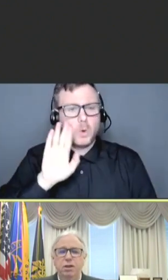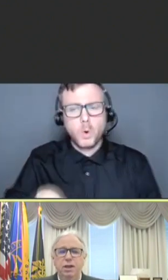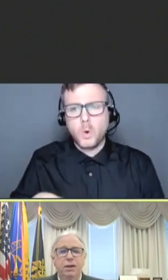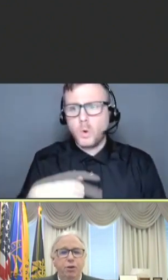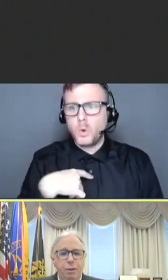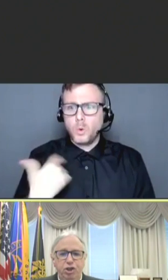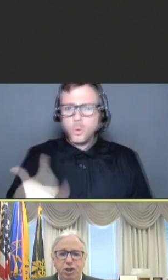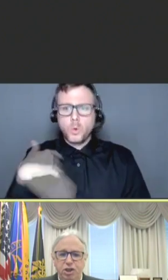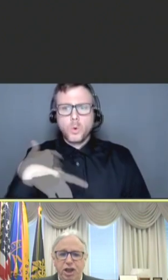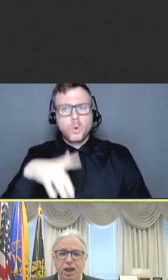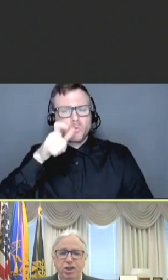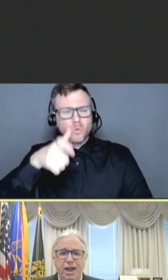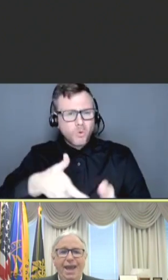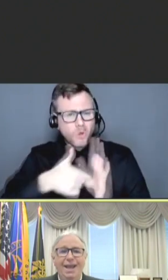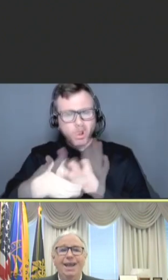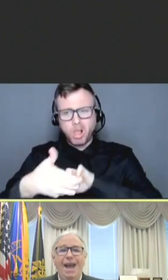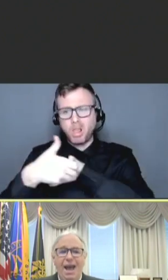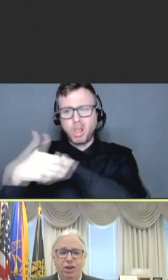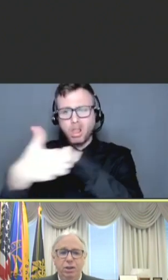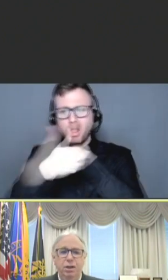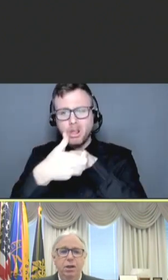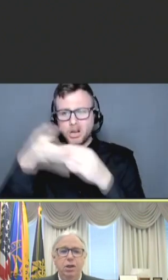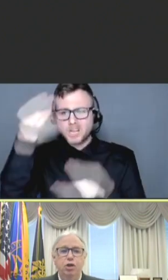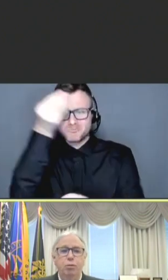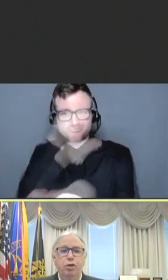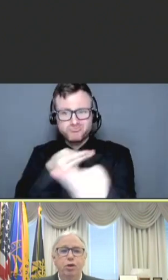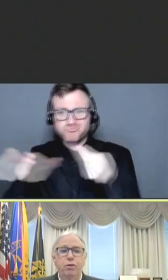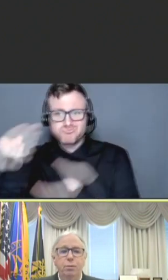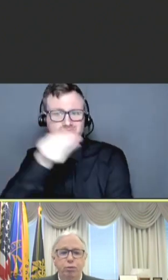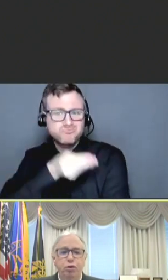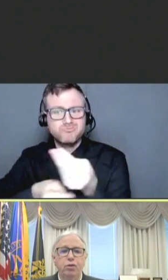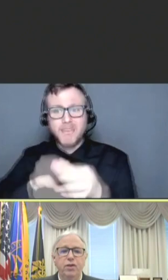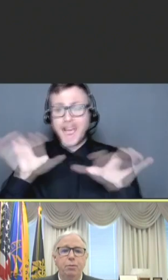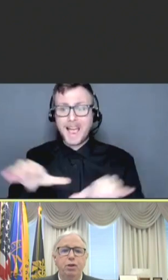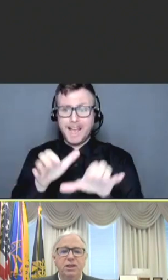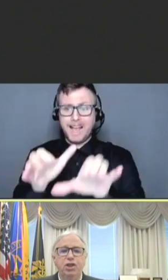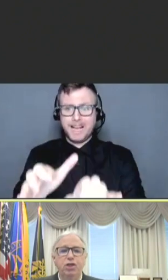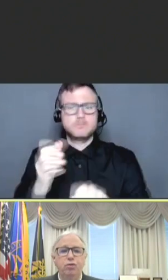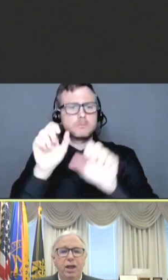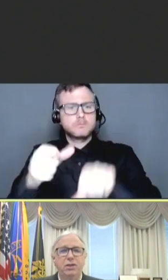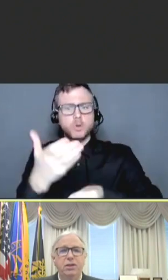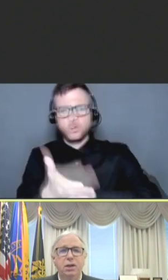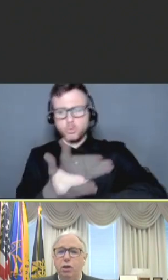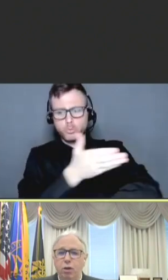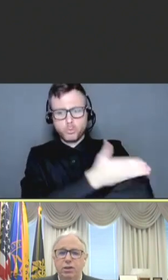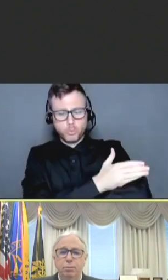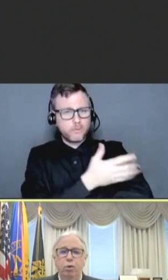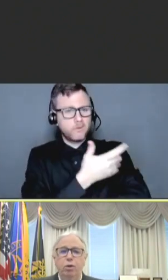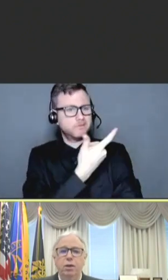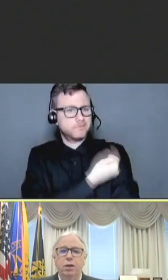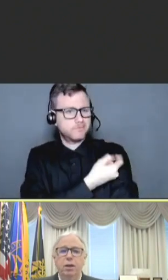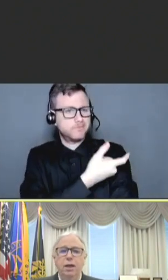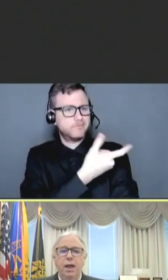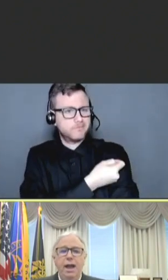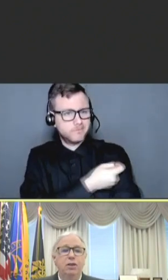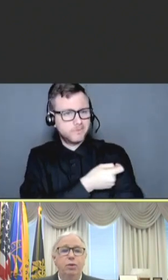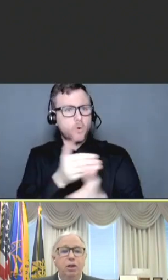information exchange, and action to improve immunization rates across the board. And as